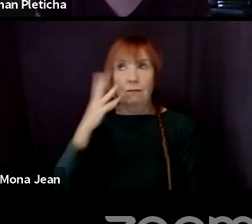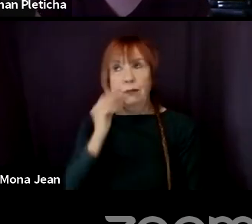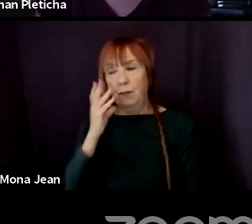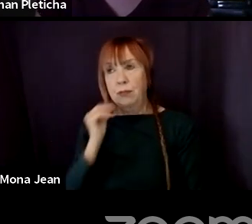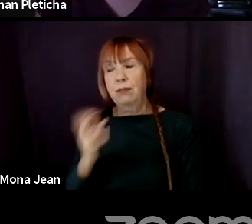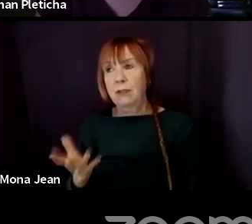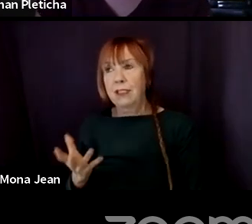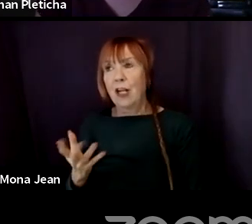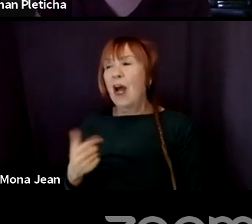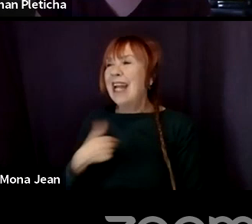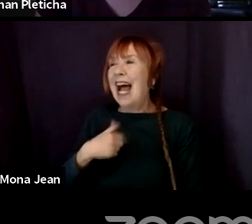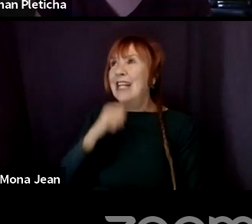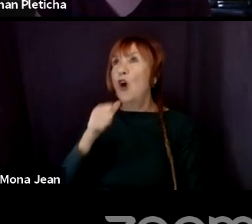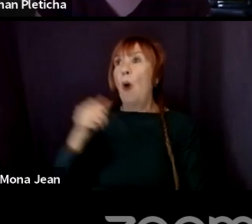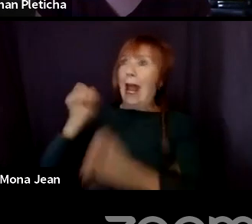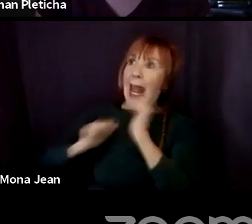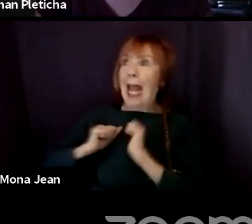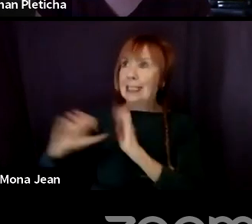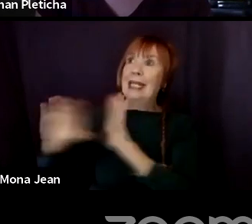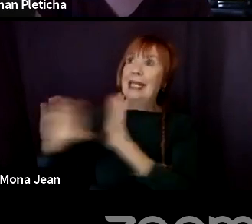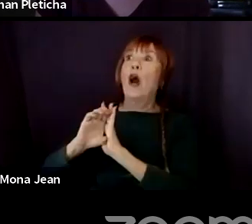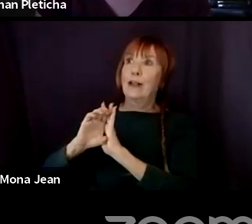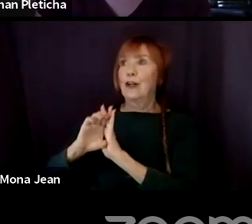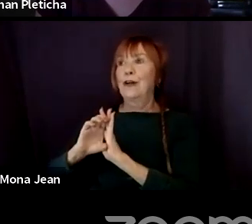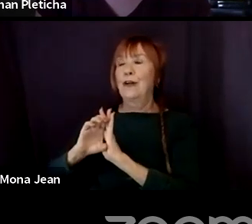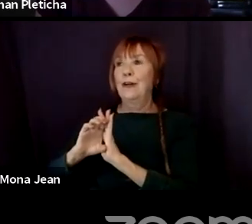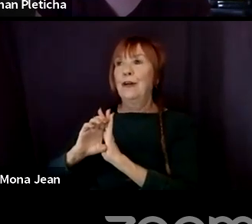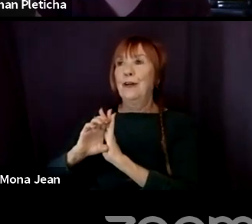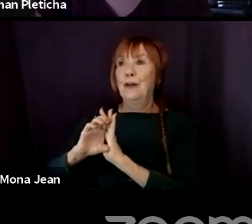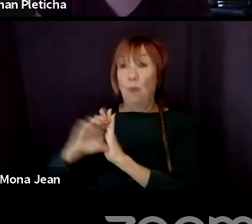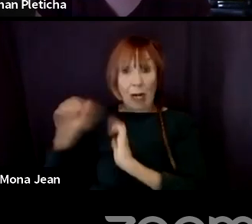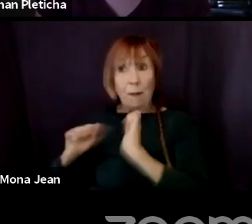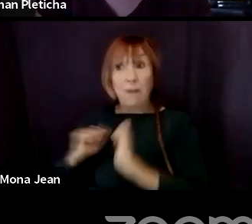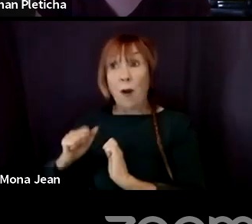when I do stand up, so it's literally and the only reason I do it is 'cause I feel like,